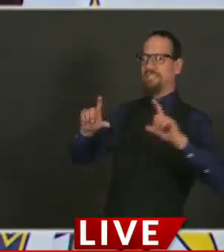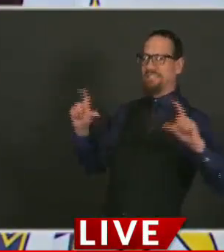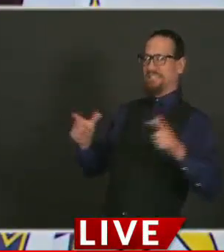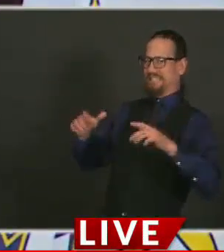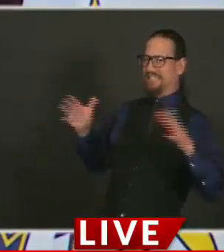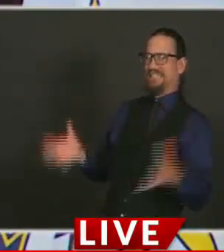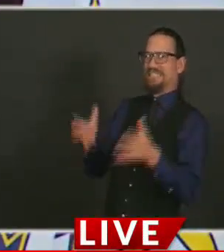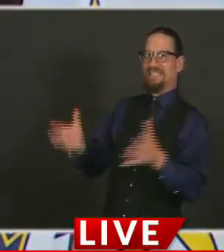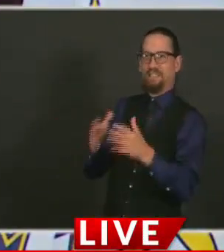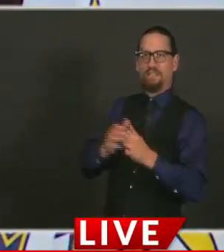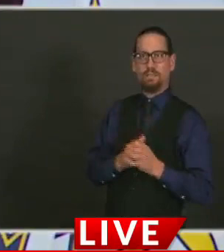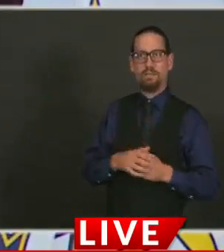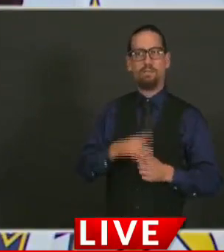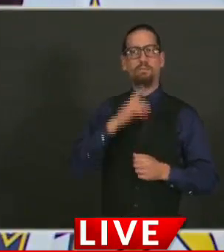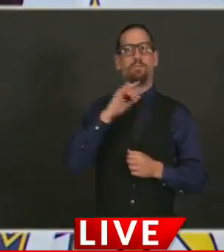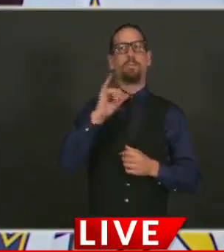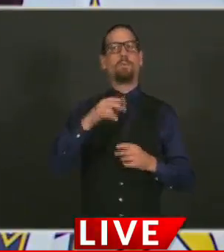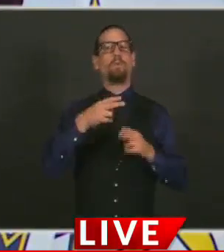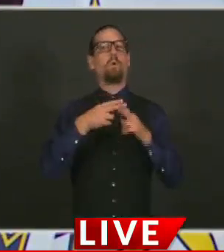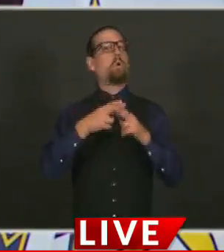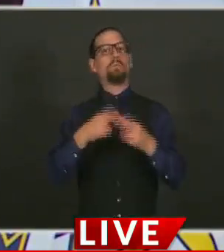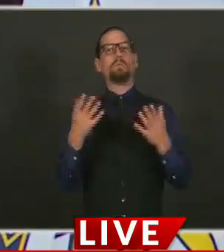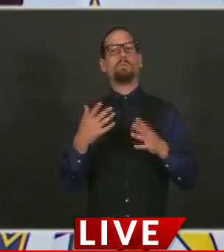GET IN FRONT OF. THE INVISIBLE SPREAD.